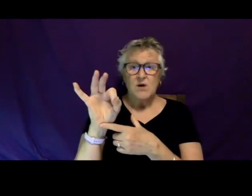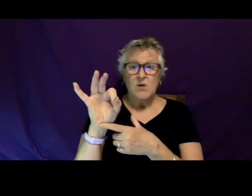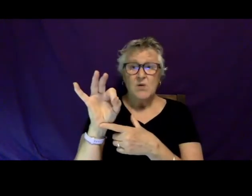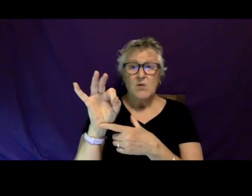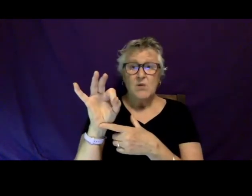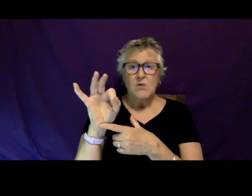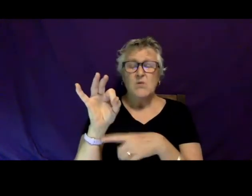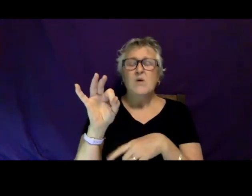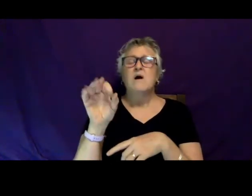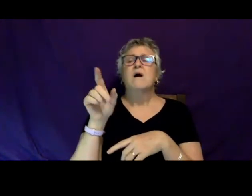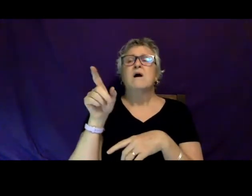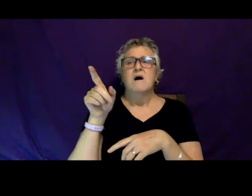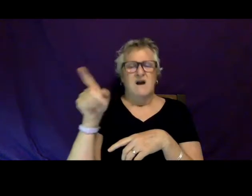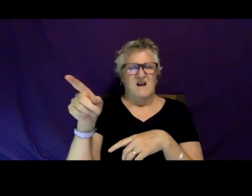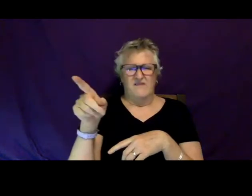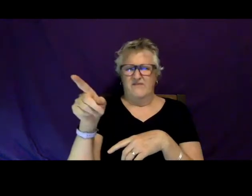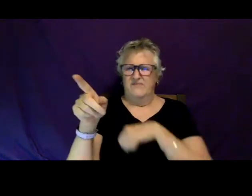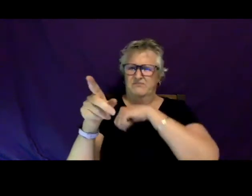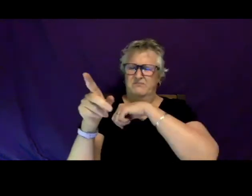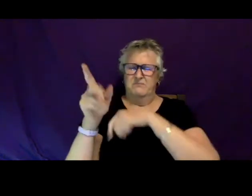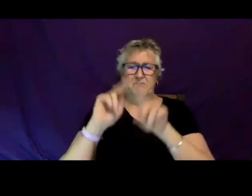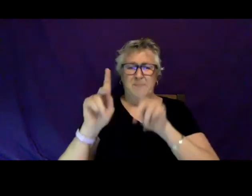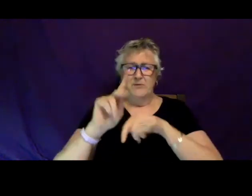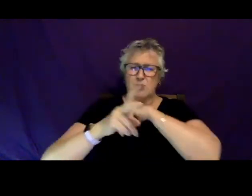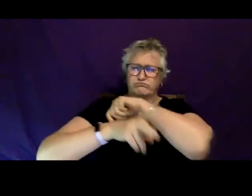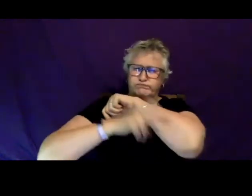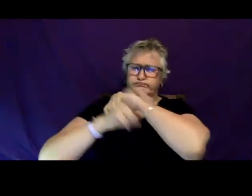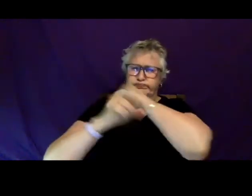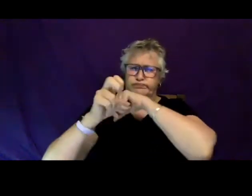because it happens to be a tremendous amount of palladium and platinum,